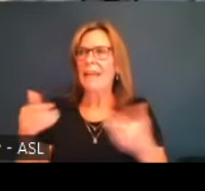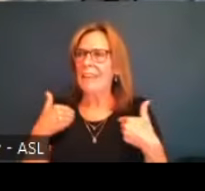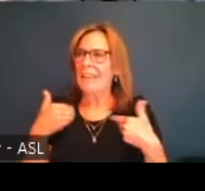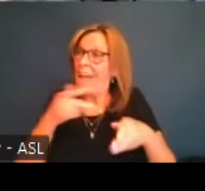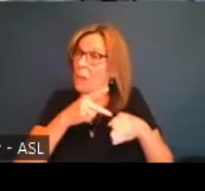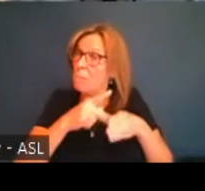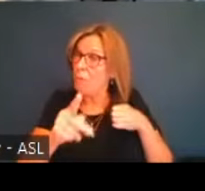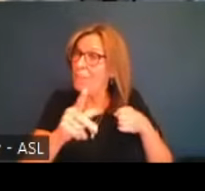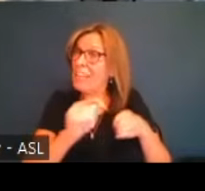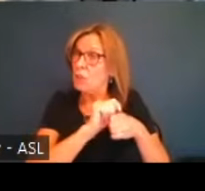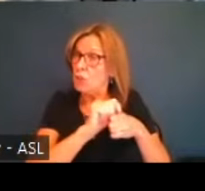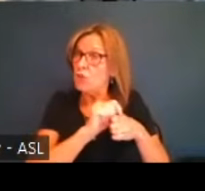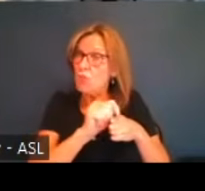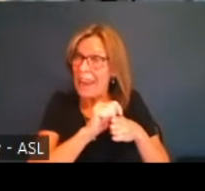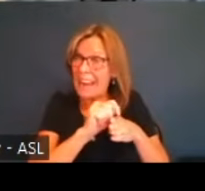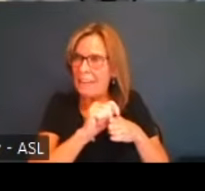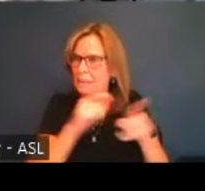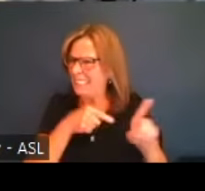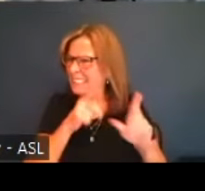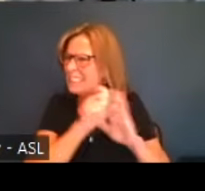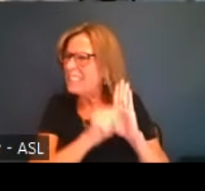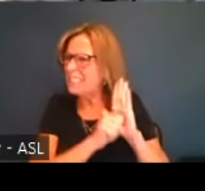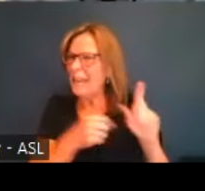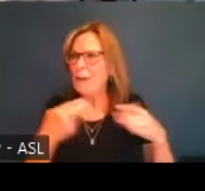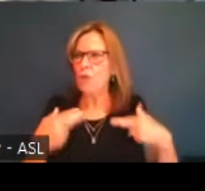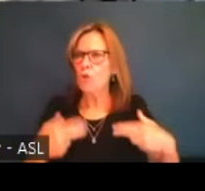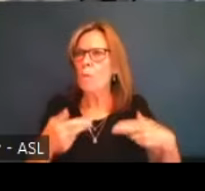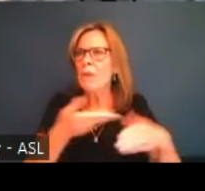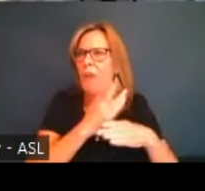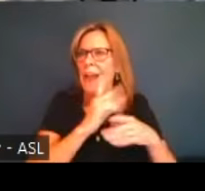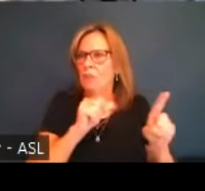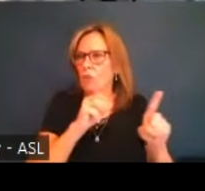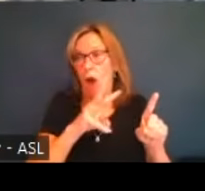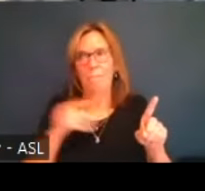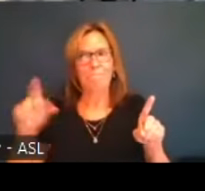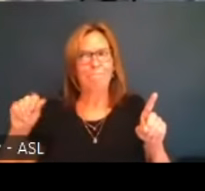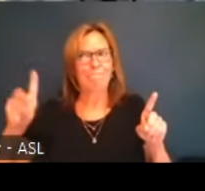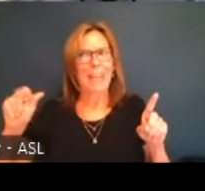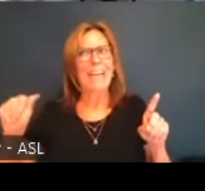individually trained, You don't have to have professional training to meet